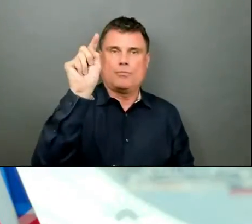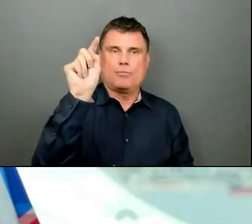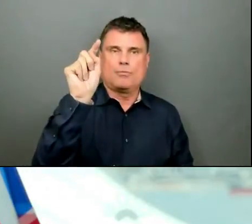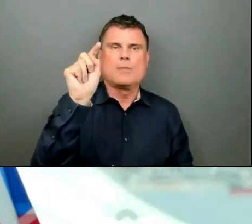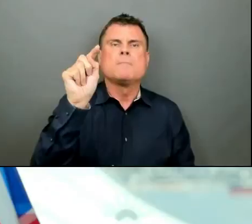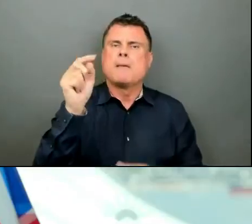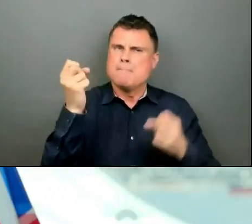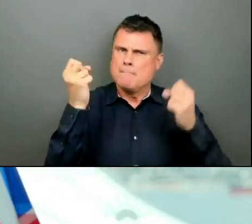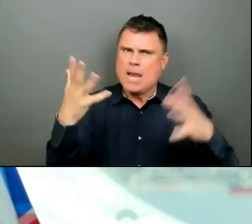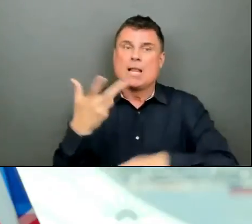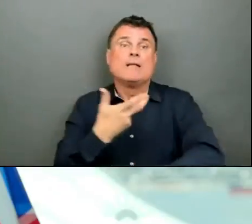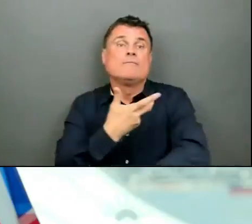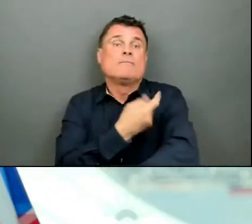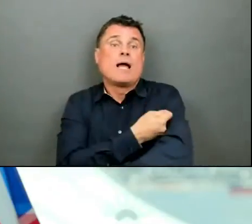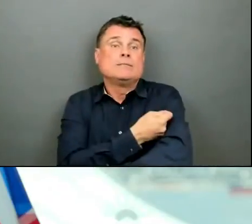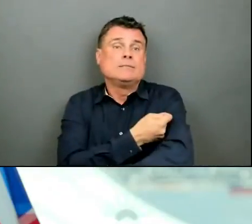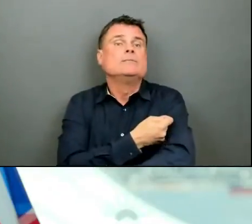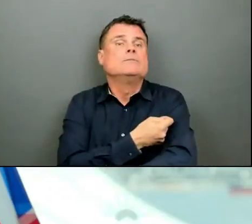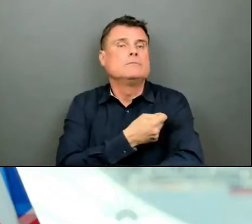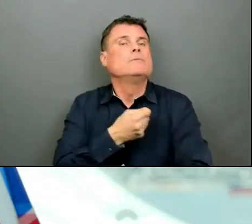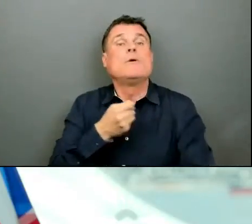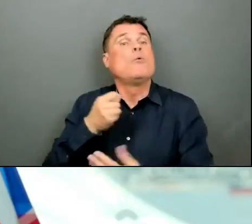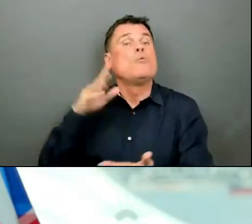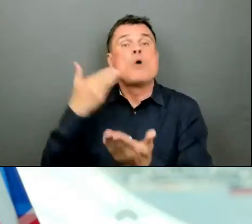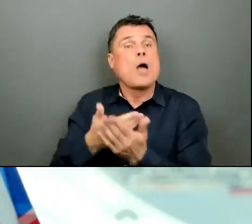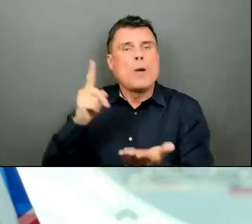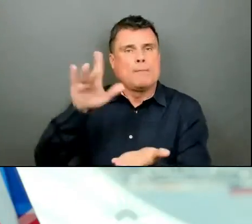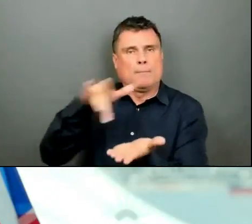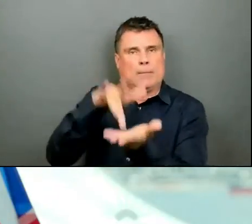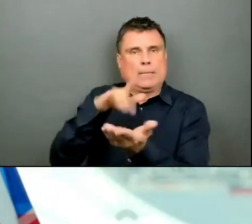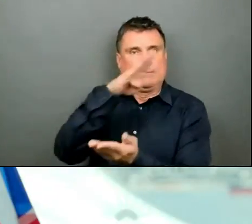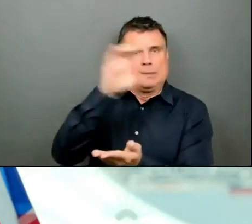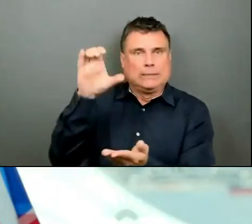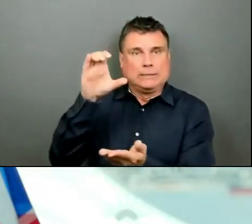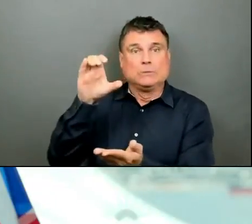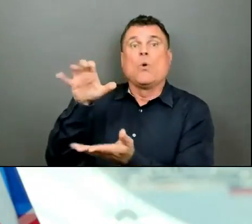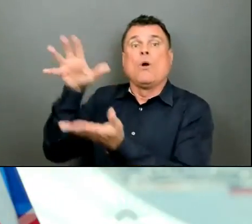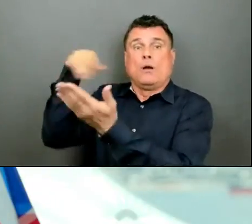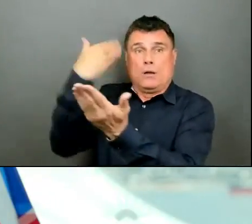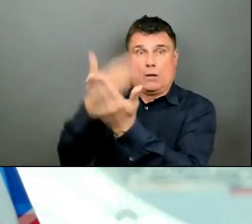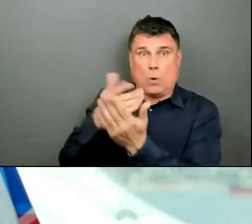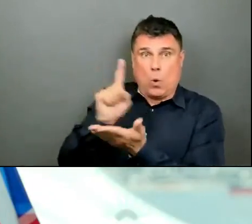lot comes in a central hub. Basically you get the vaccine one week and it